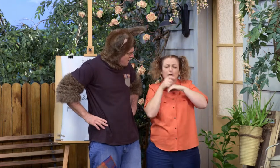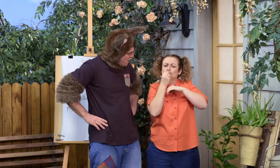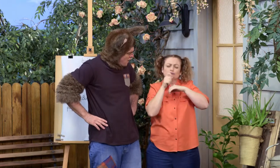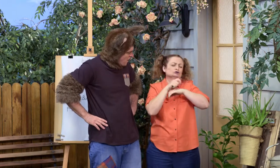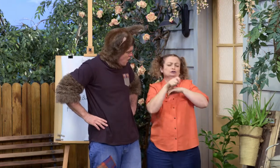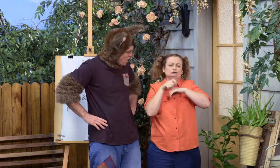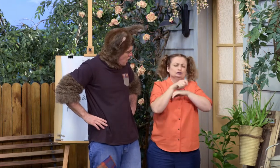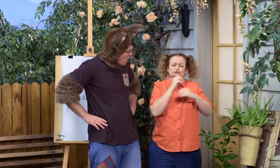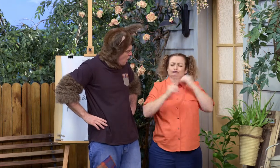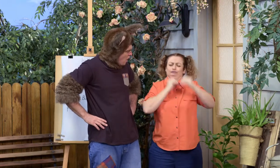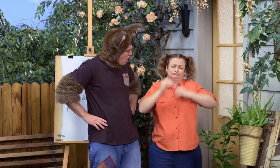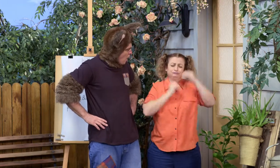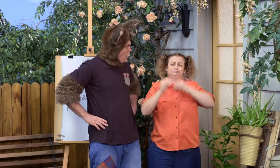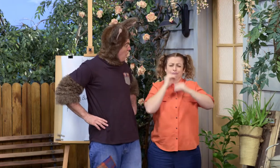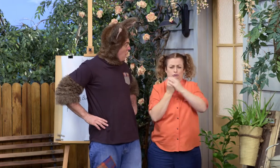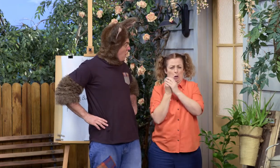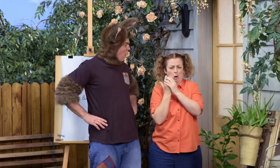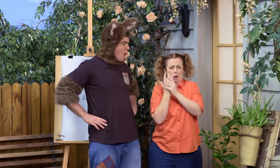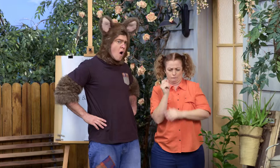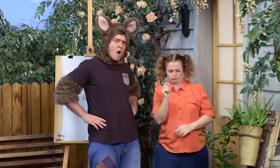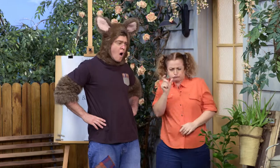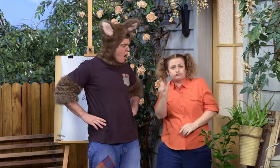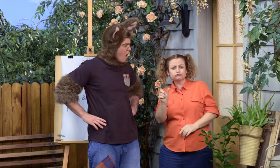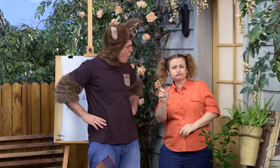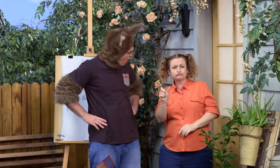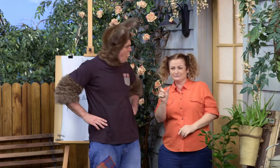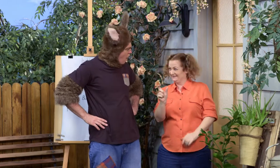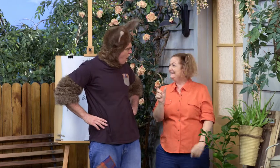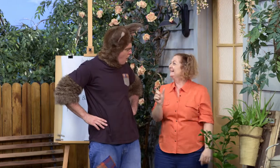And it eats the leaves and it grows bigger and bigger and bigger.